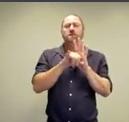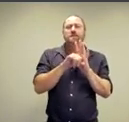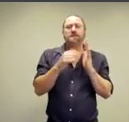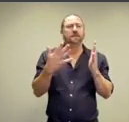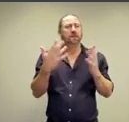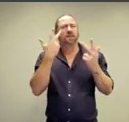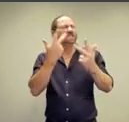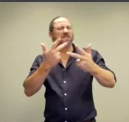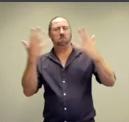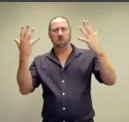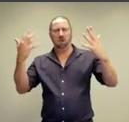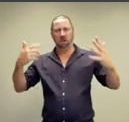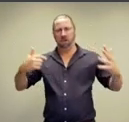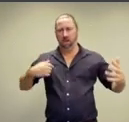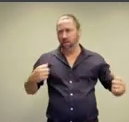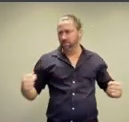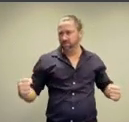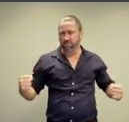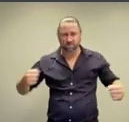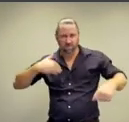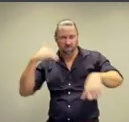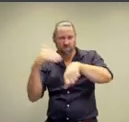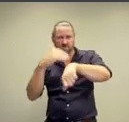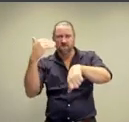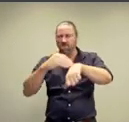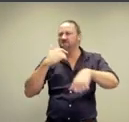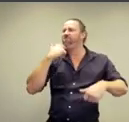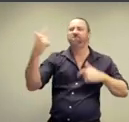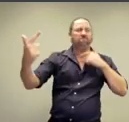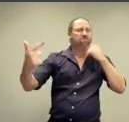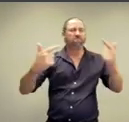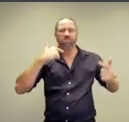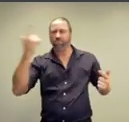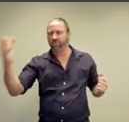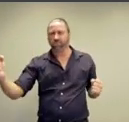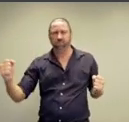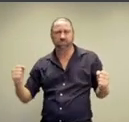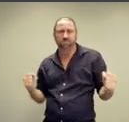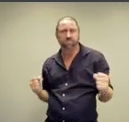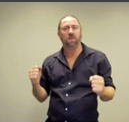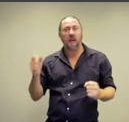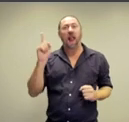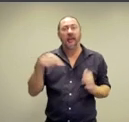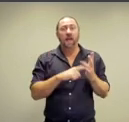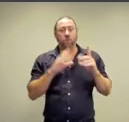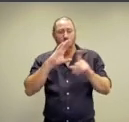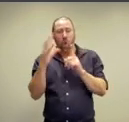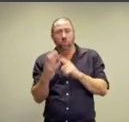therefore I guess, symbolism had in terms of affecting broader